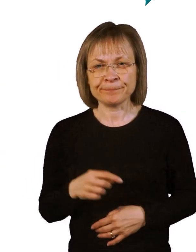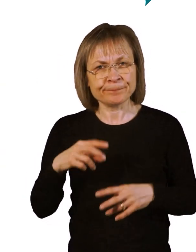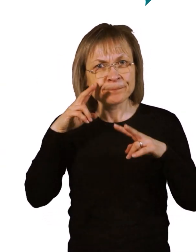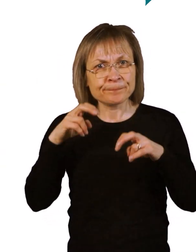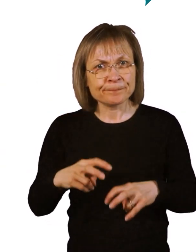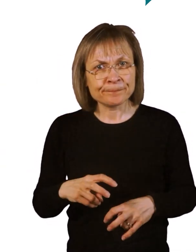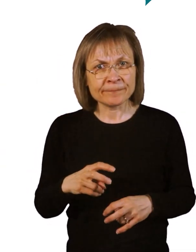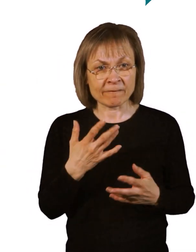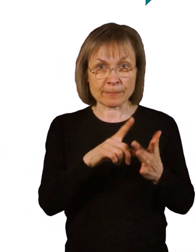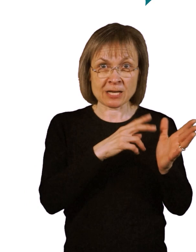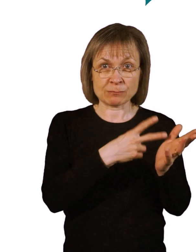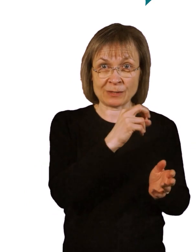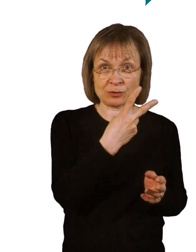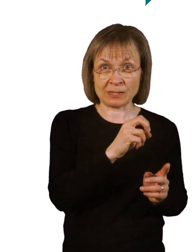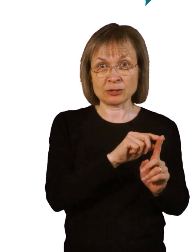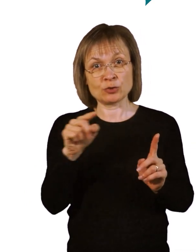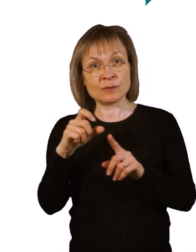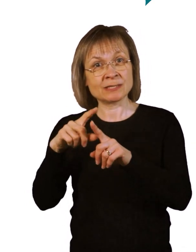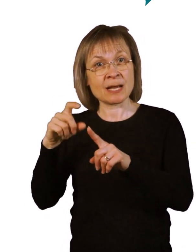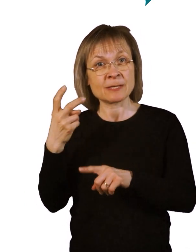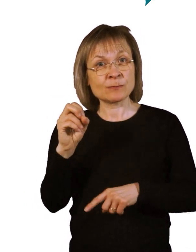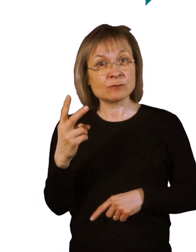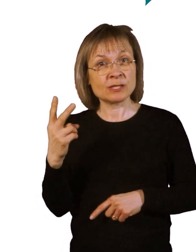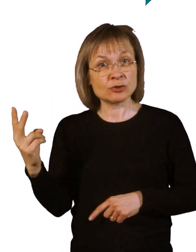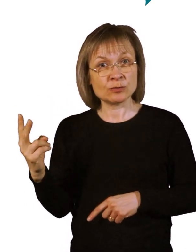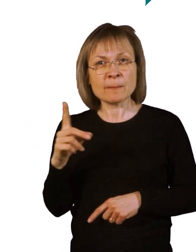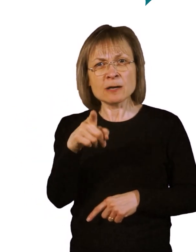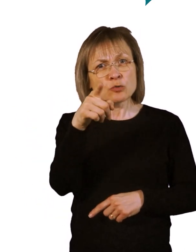The Inquiry is investigating the period from January 2020 to December 2022,